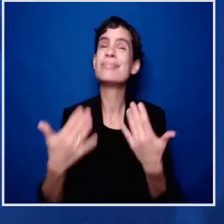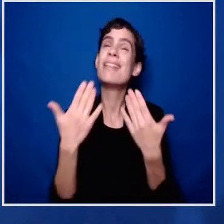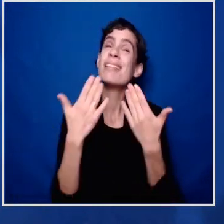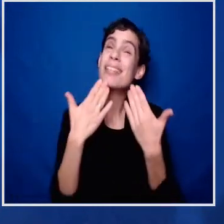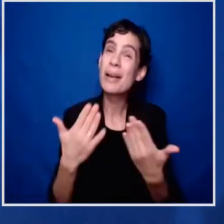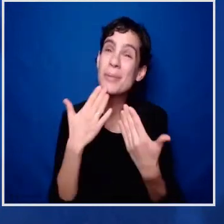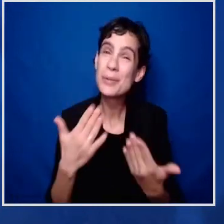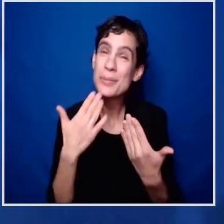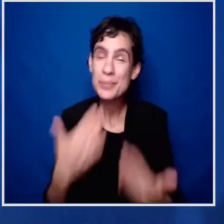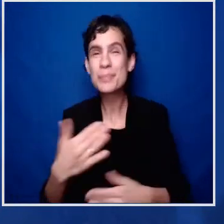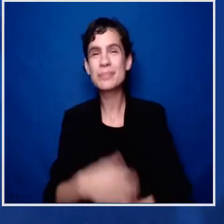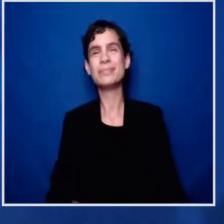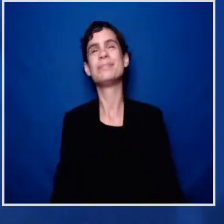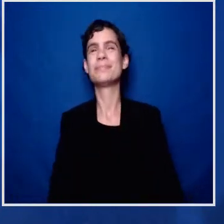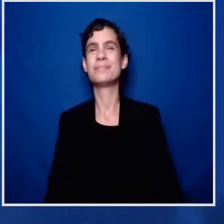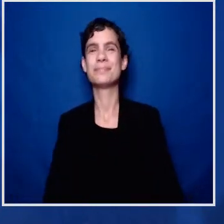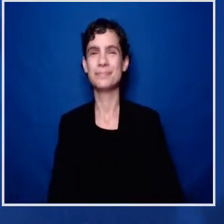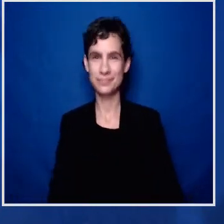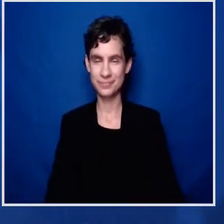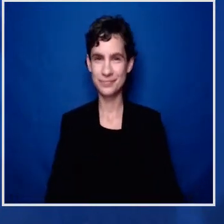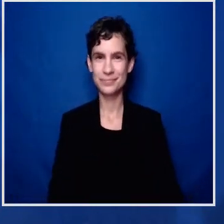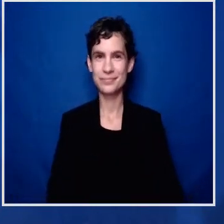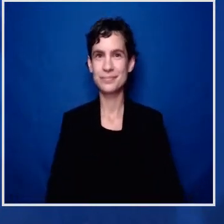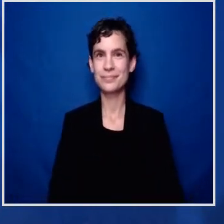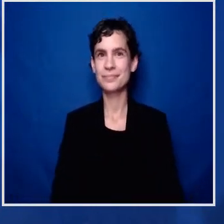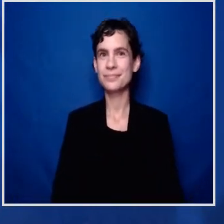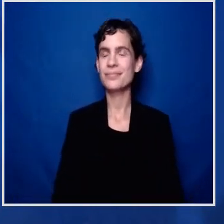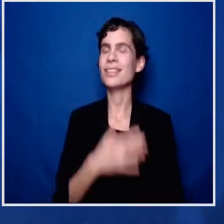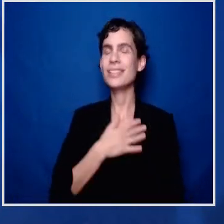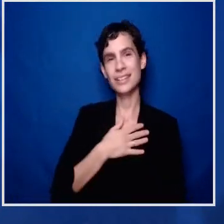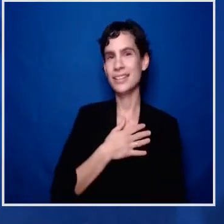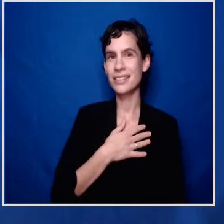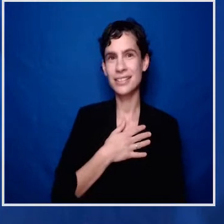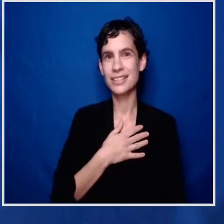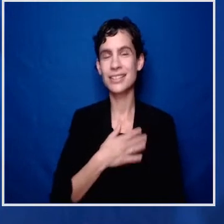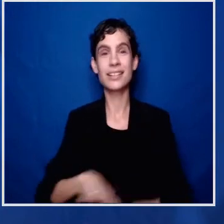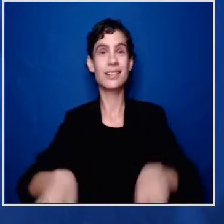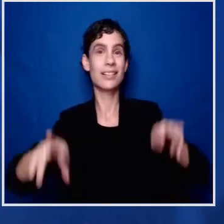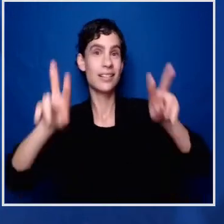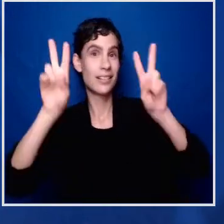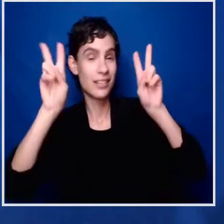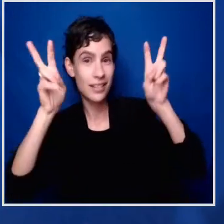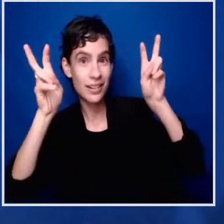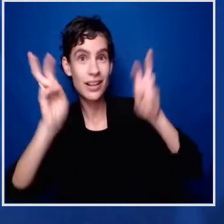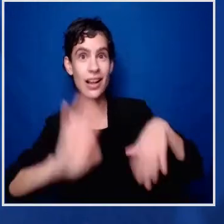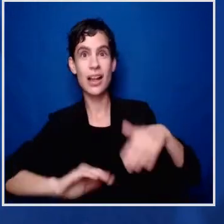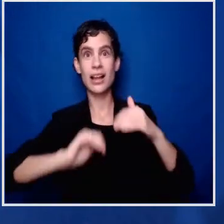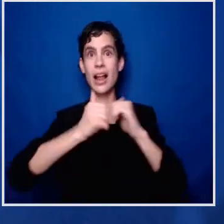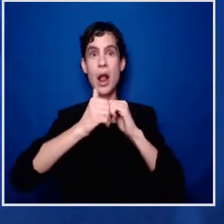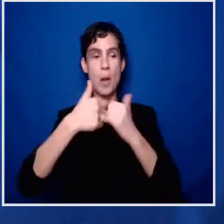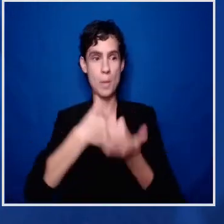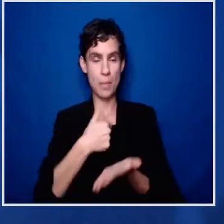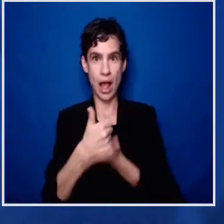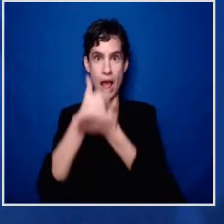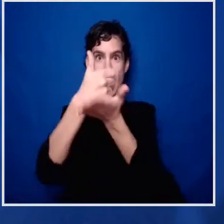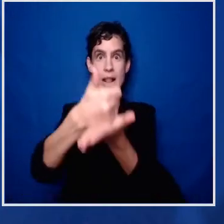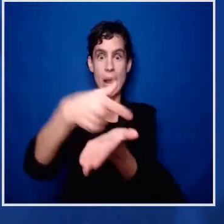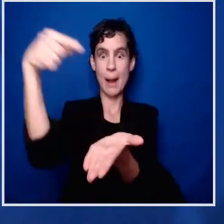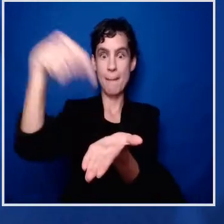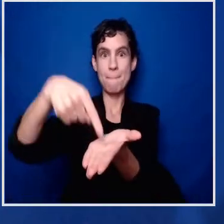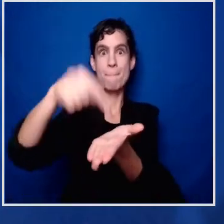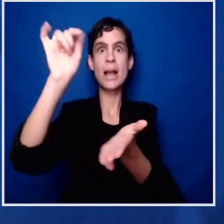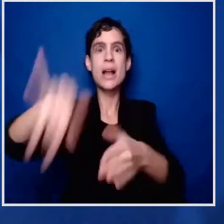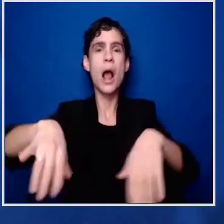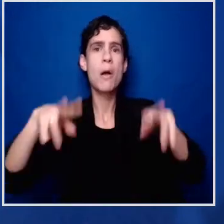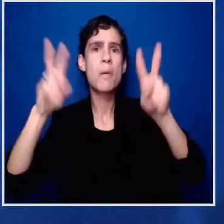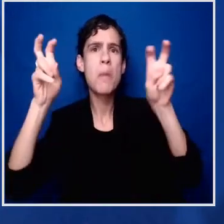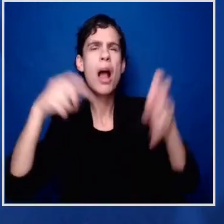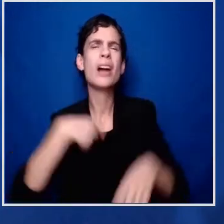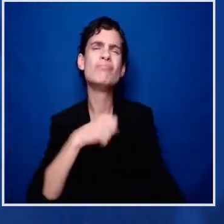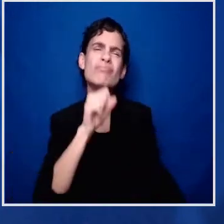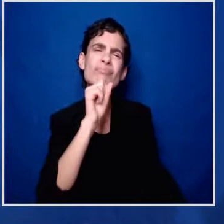AGAIN, THANK YOU.